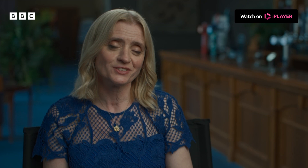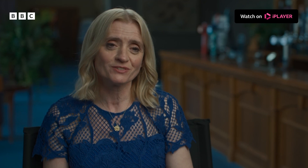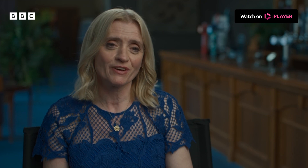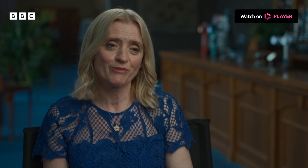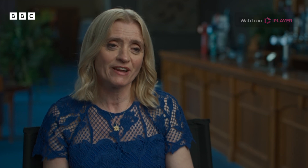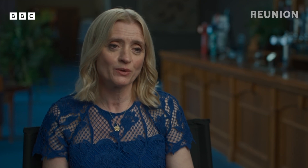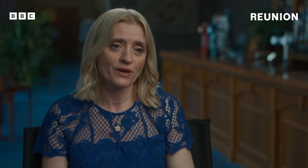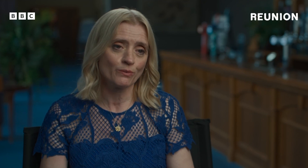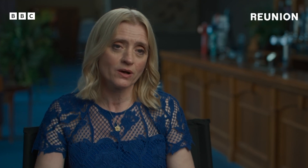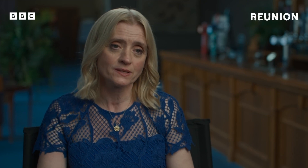It just felt profoundly worthwhile.